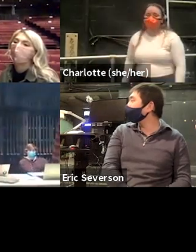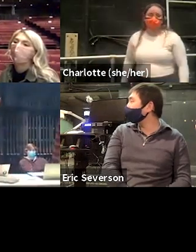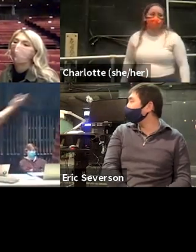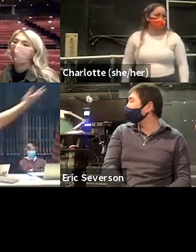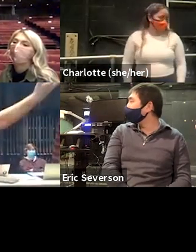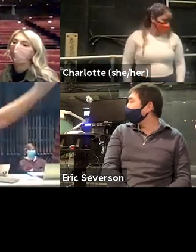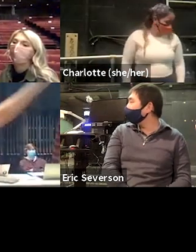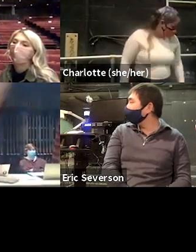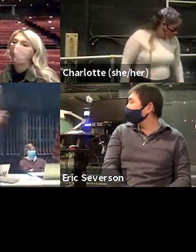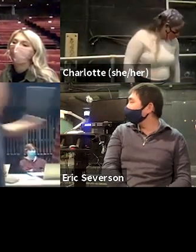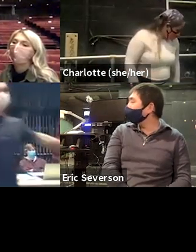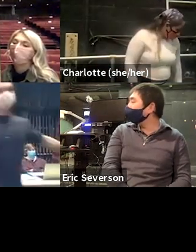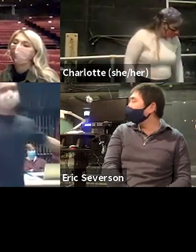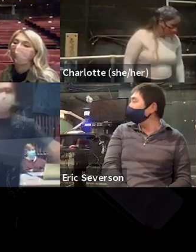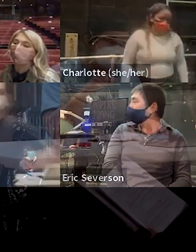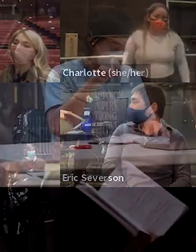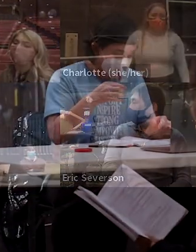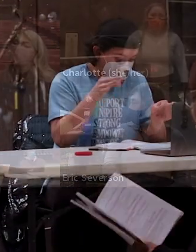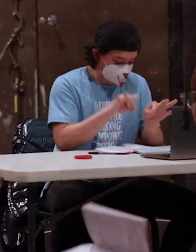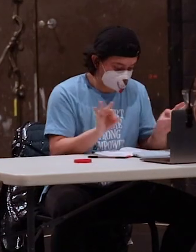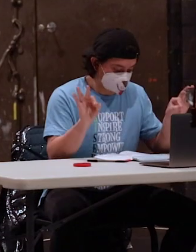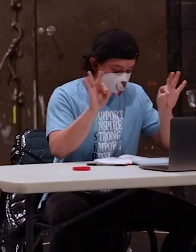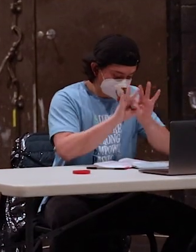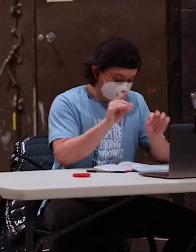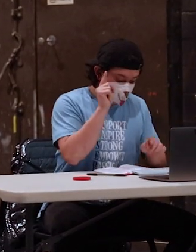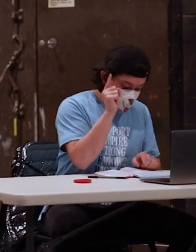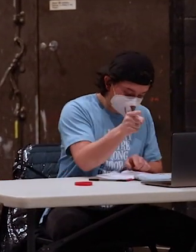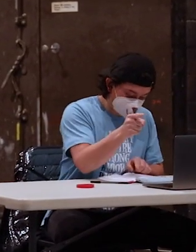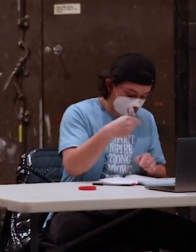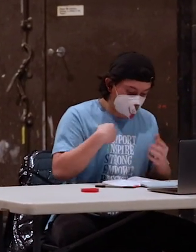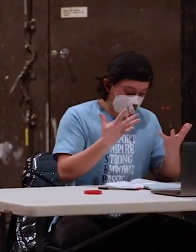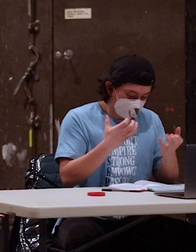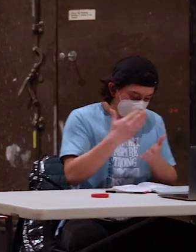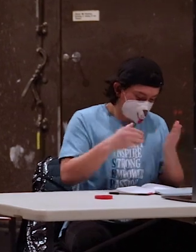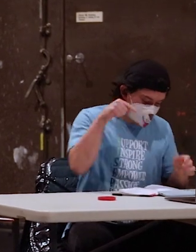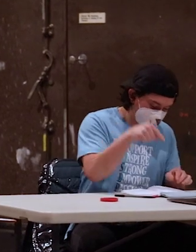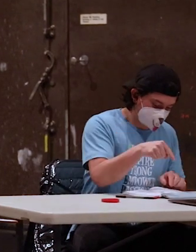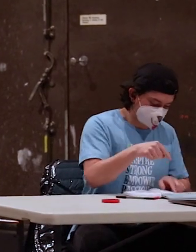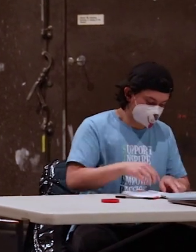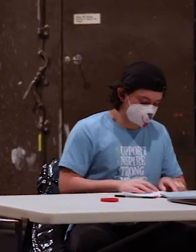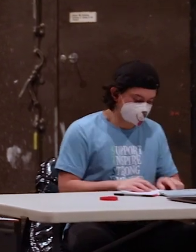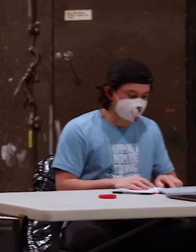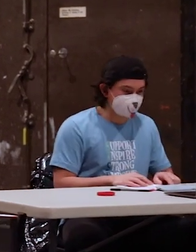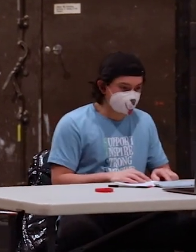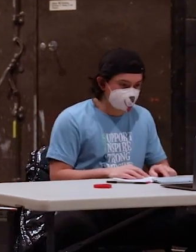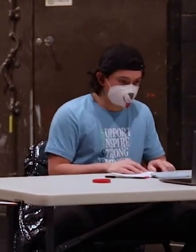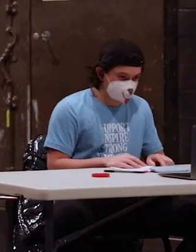for a third edition which was meant to be done online. A lot of theaters had to quickly pivot to do online theater